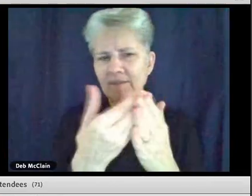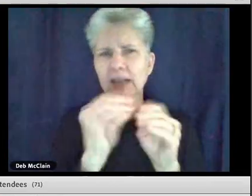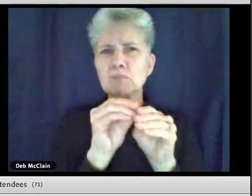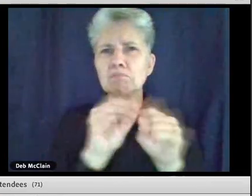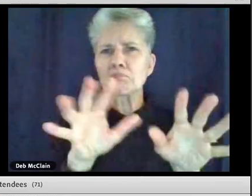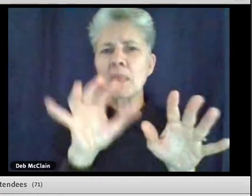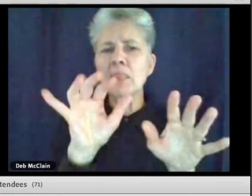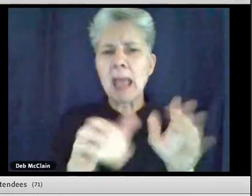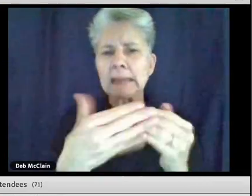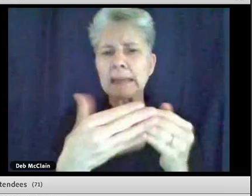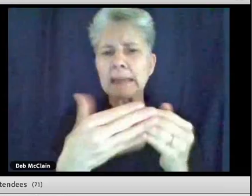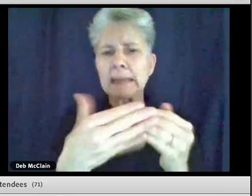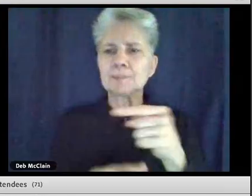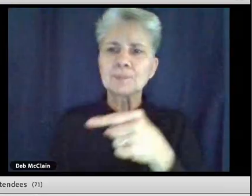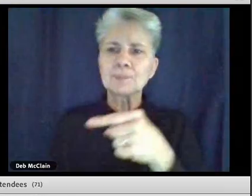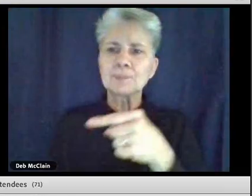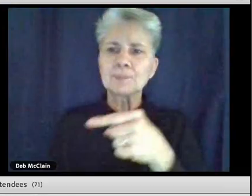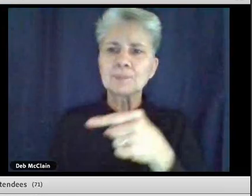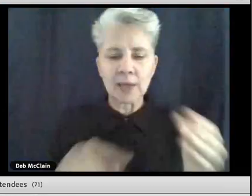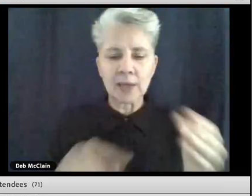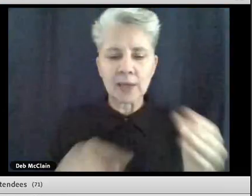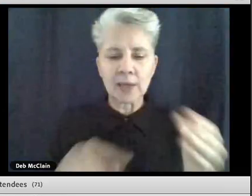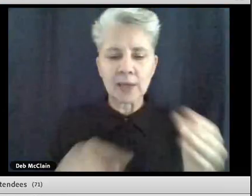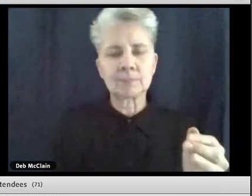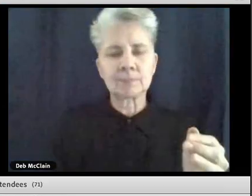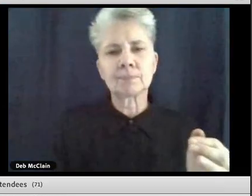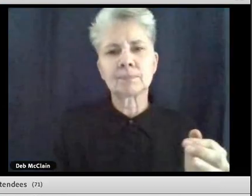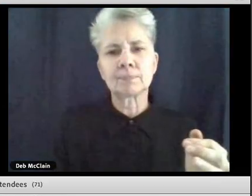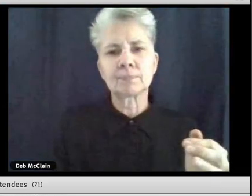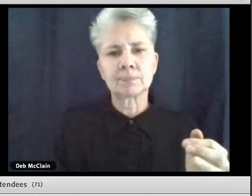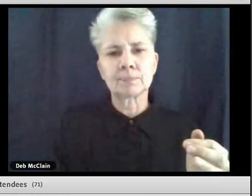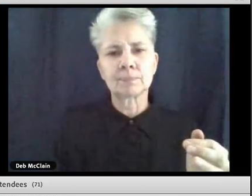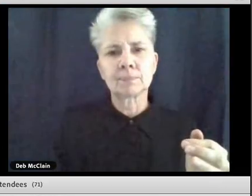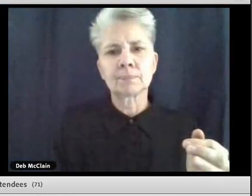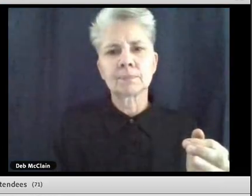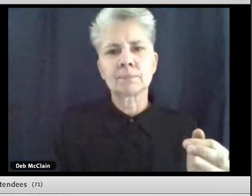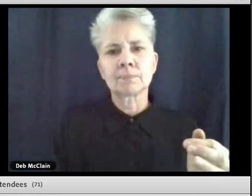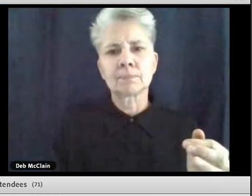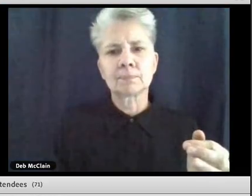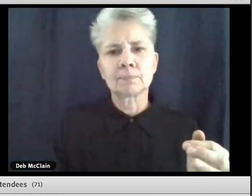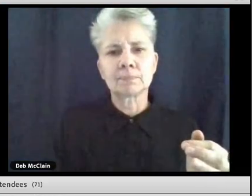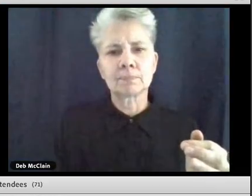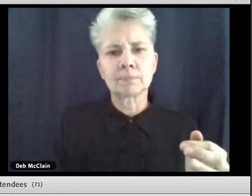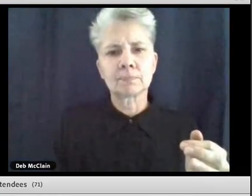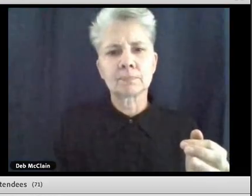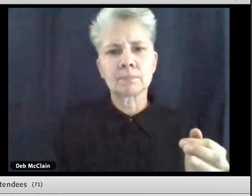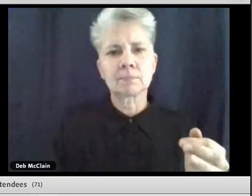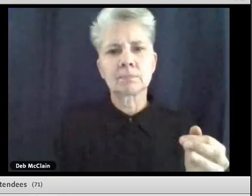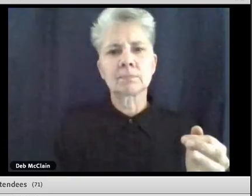So I encourage you to explore the CDC website. Some terminology. I'm going to place something in the chat box.